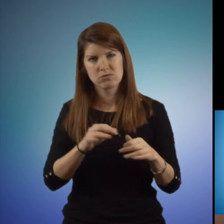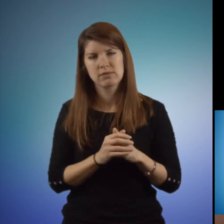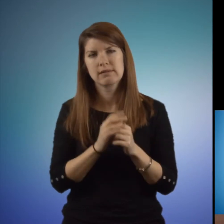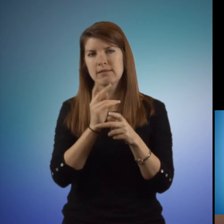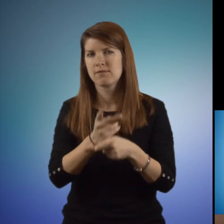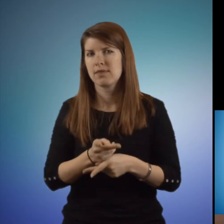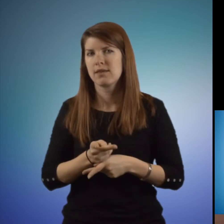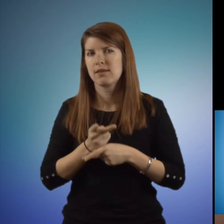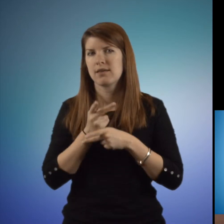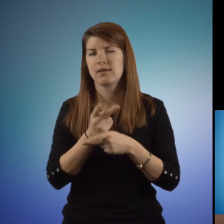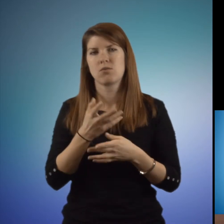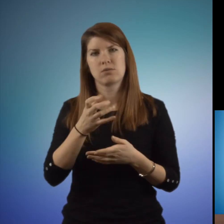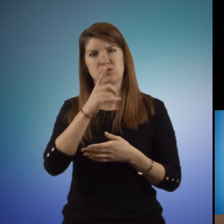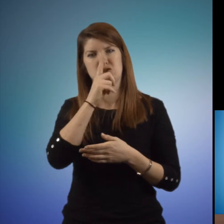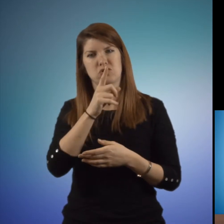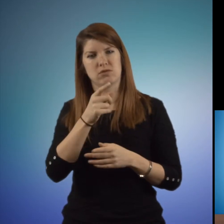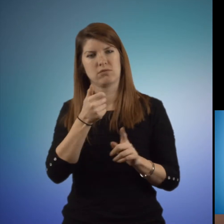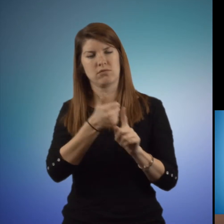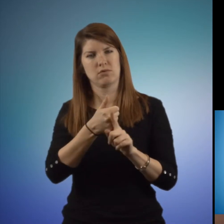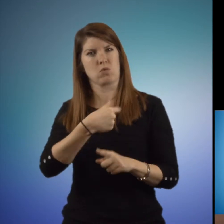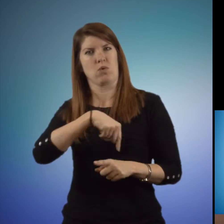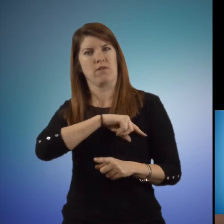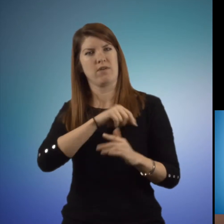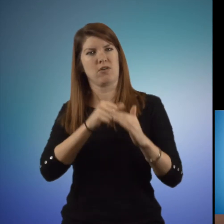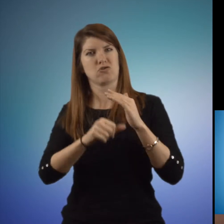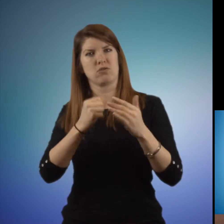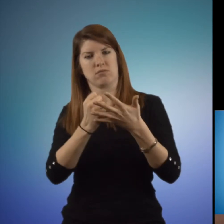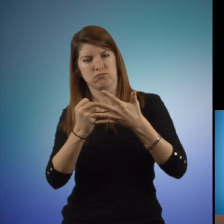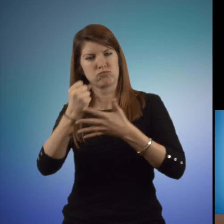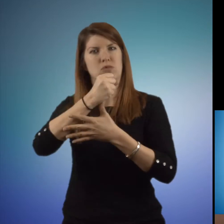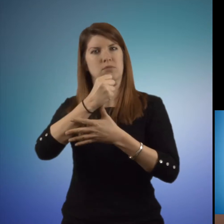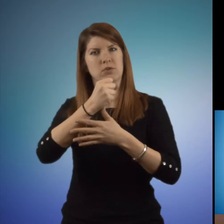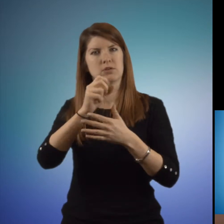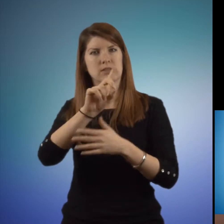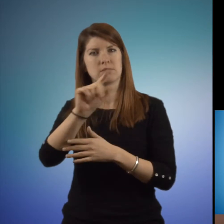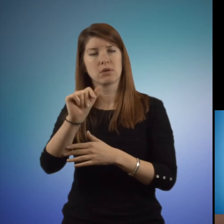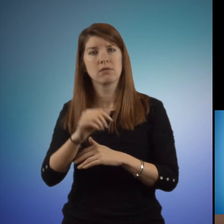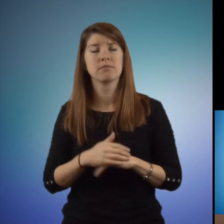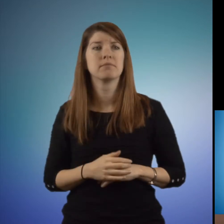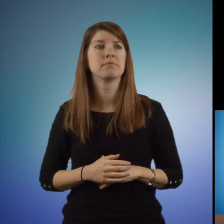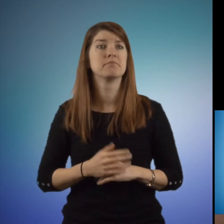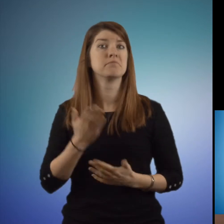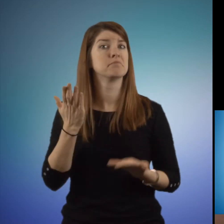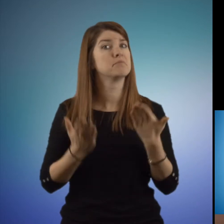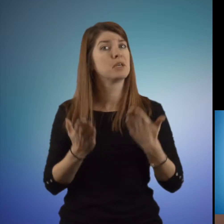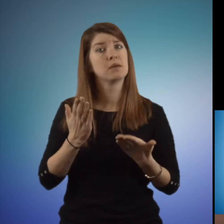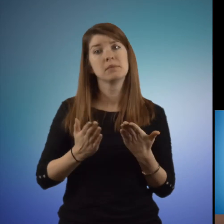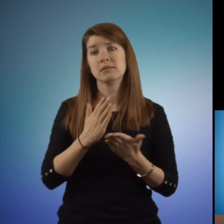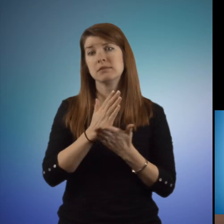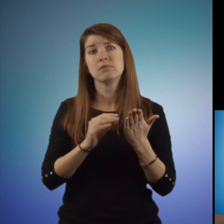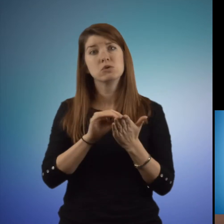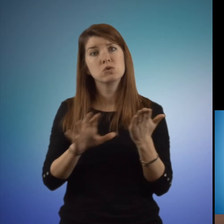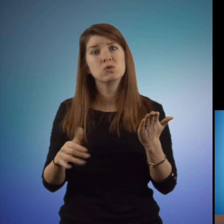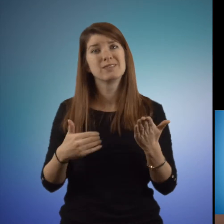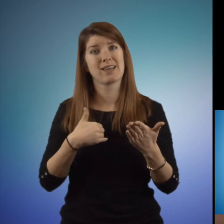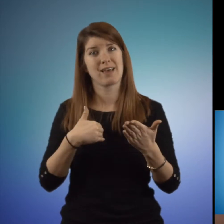so that we're qualifying these kids according to their primary disability. Now it may be that there are kids who have additional behavior problems